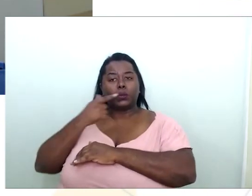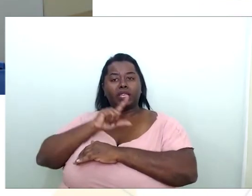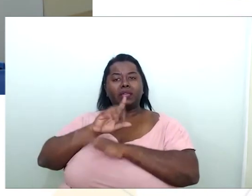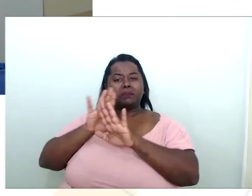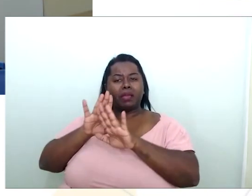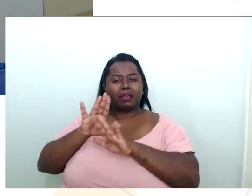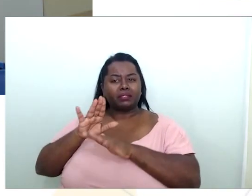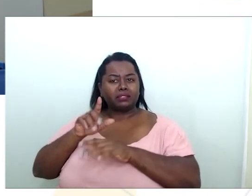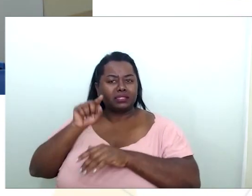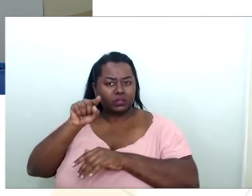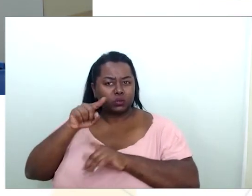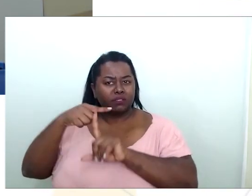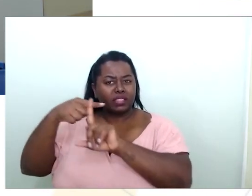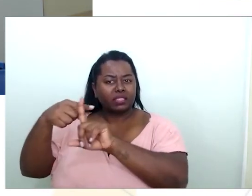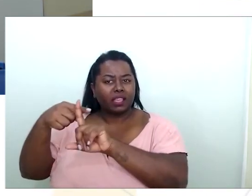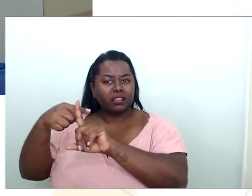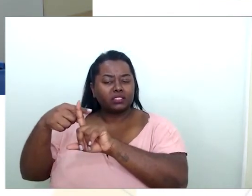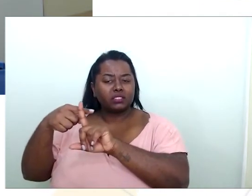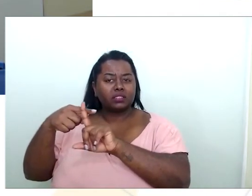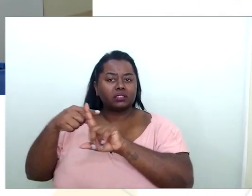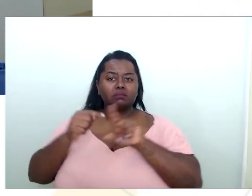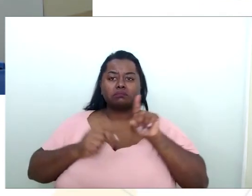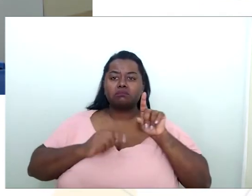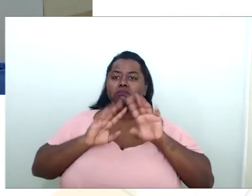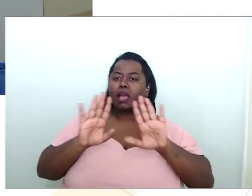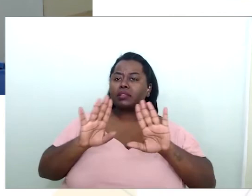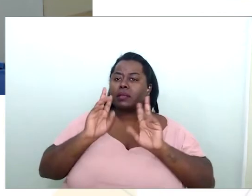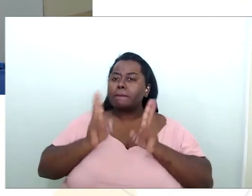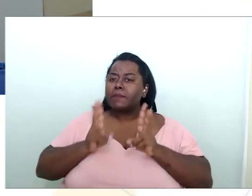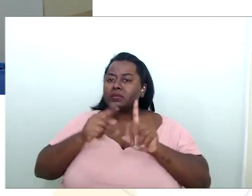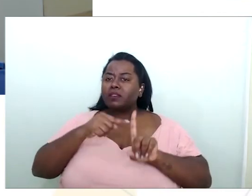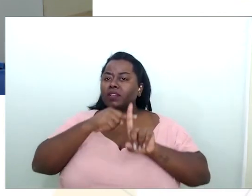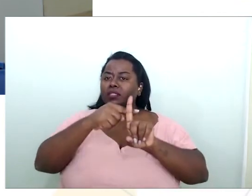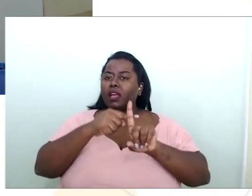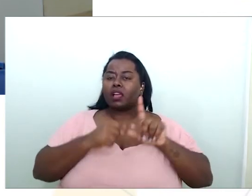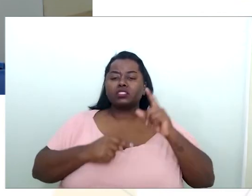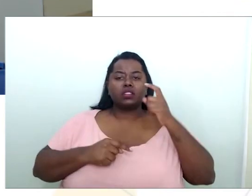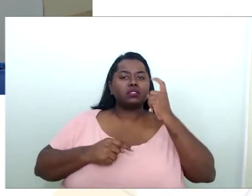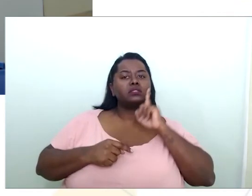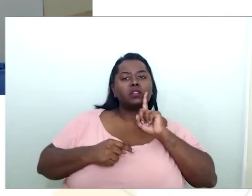good enough for the guy in the US or in Australia or in the UK but it's good for